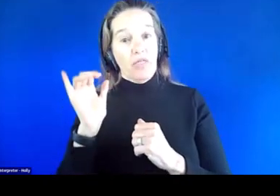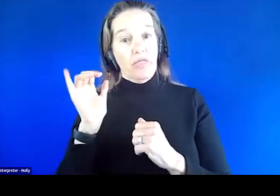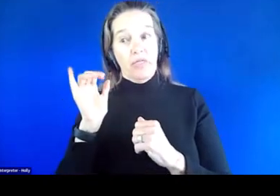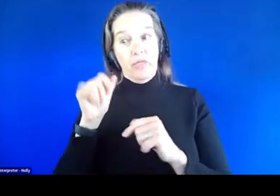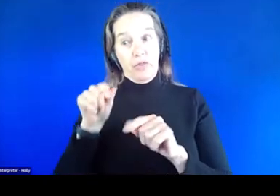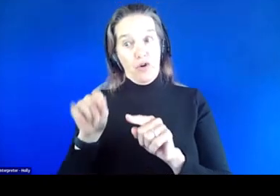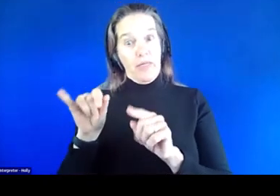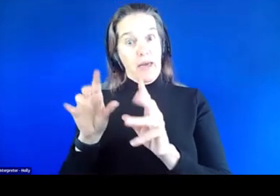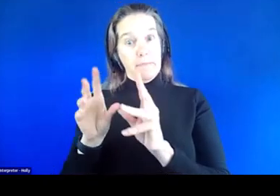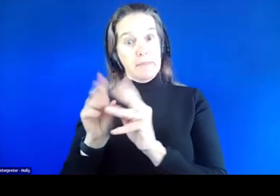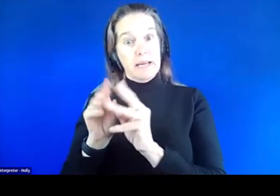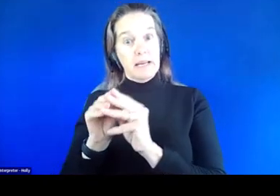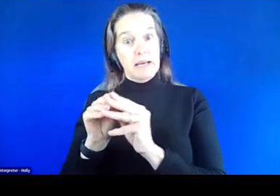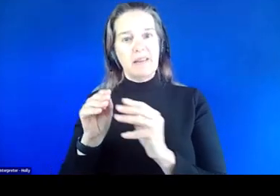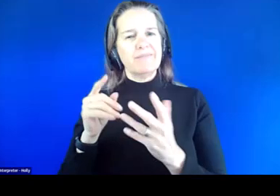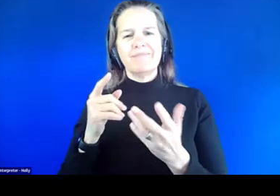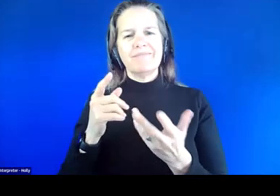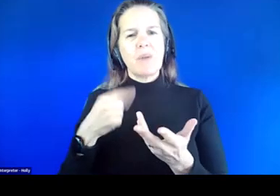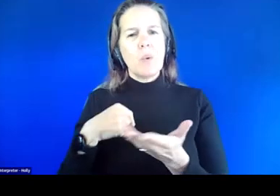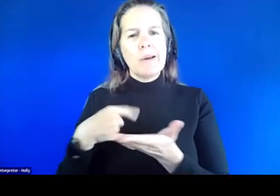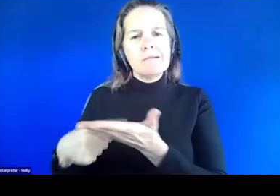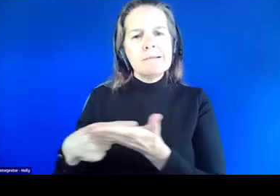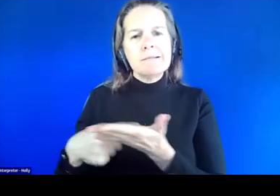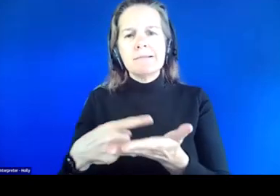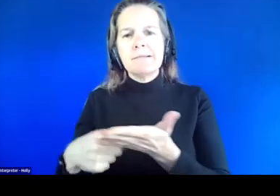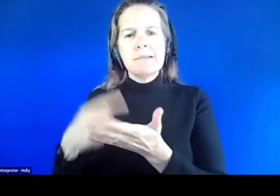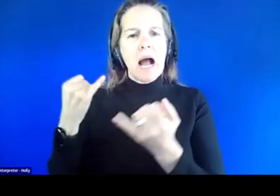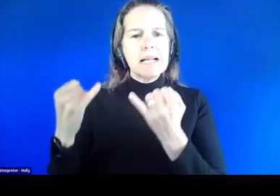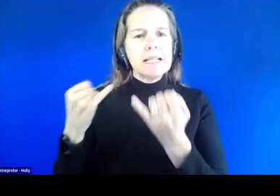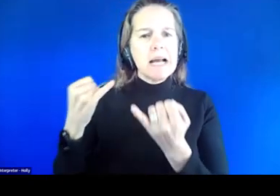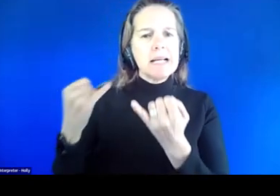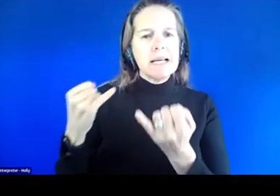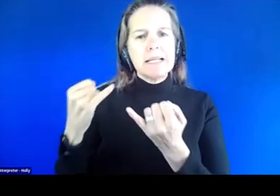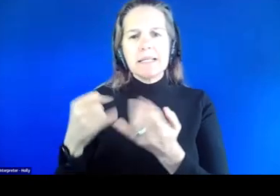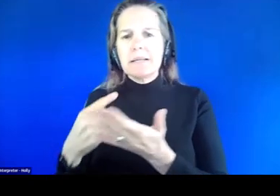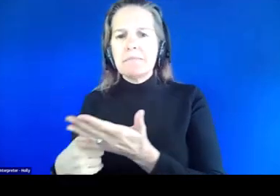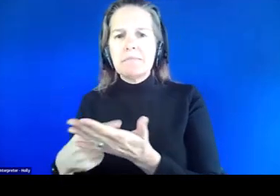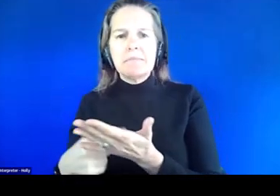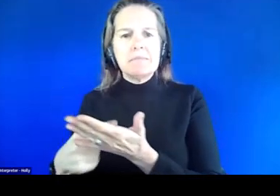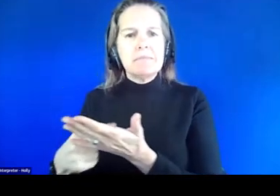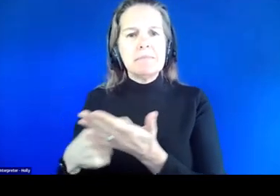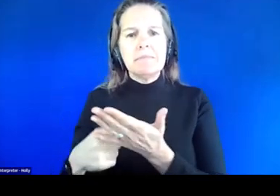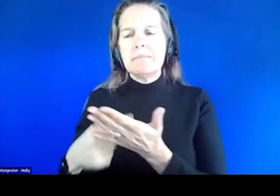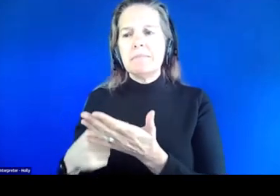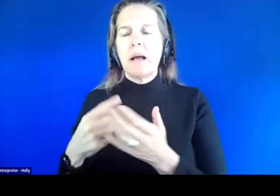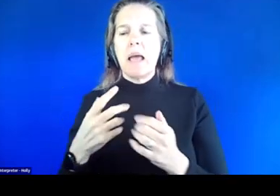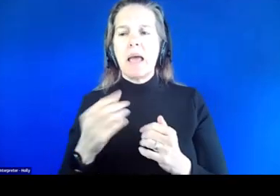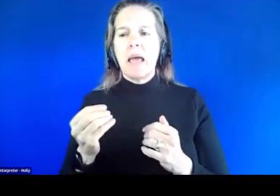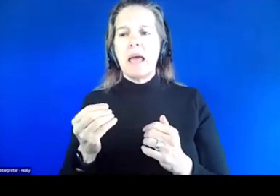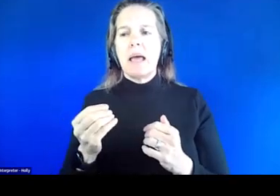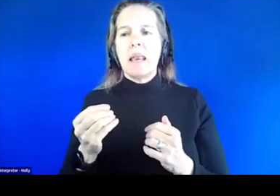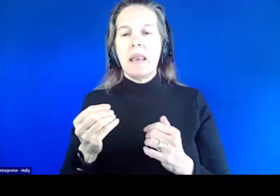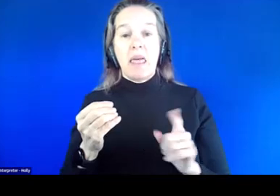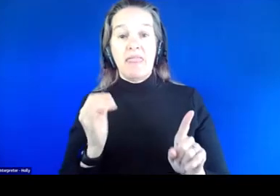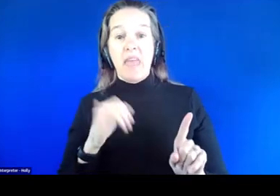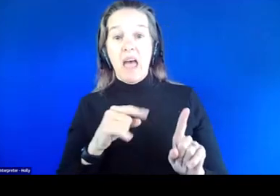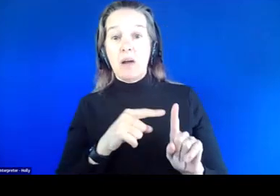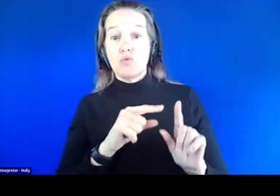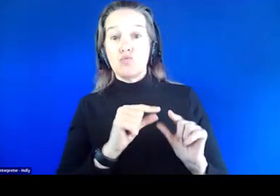around, and MICASSA was looked to for kind of could